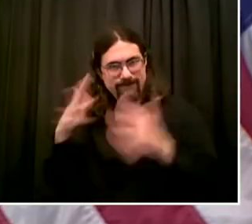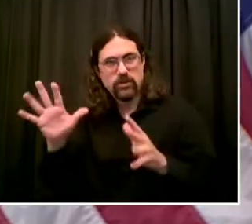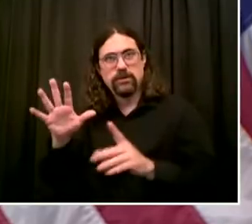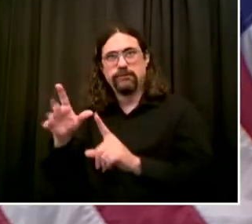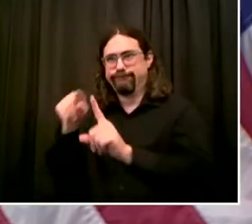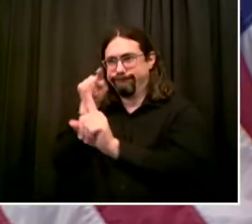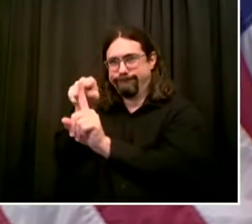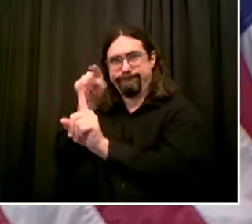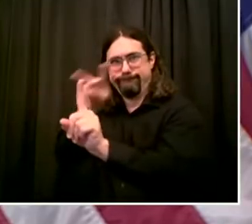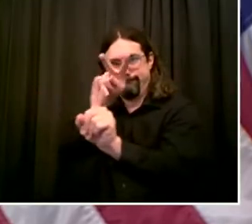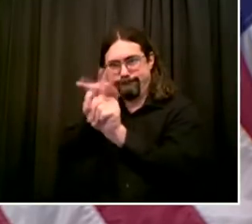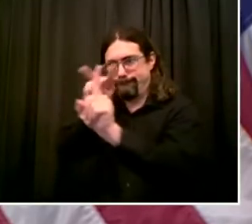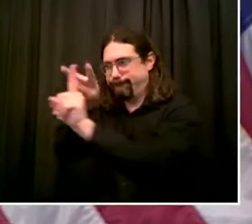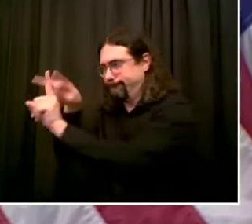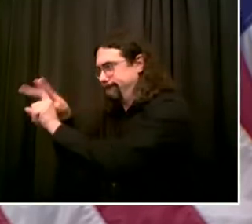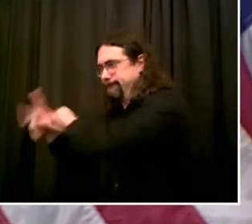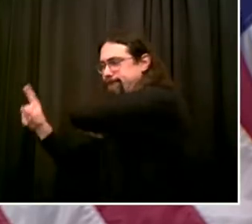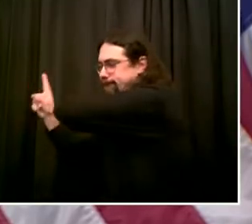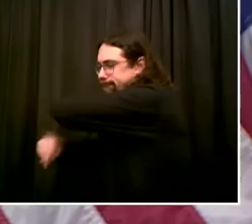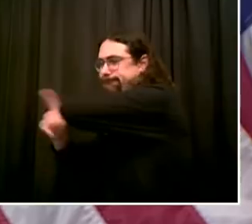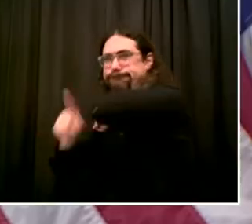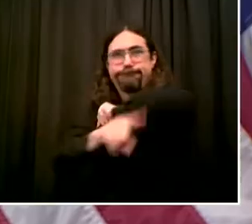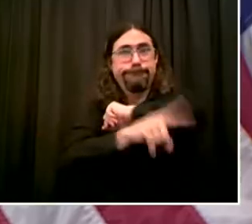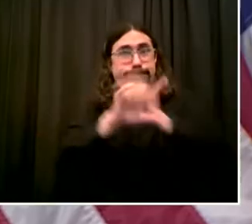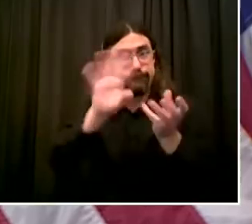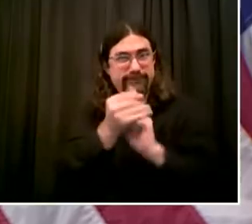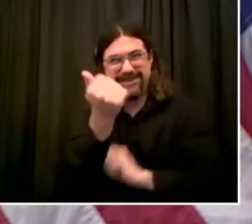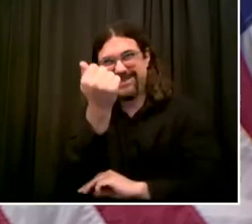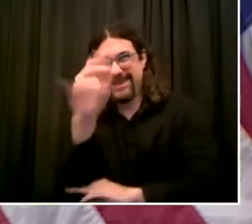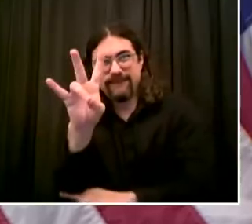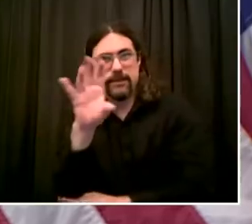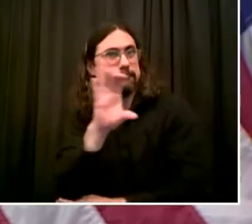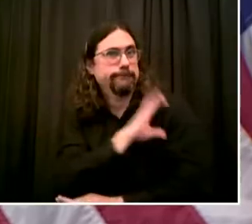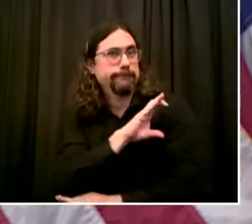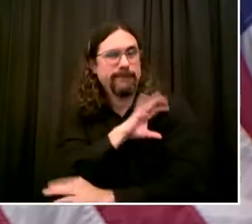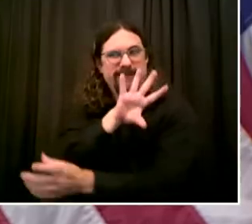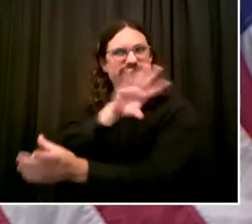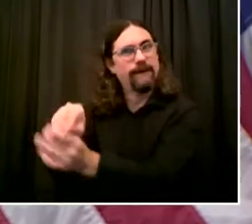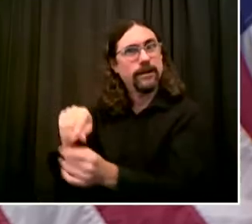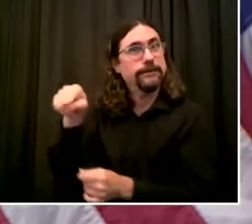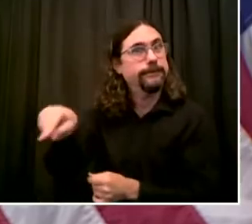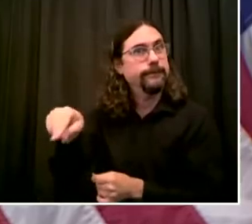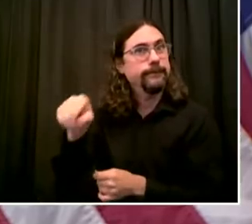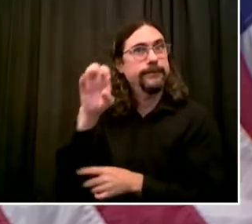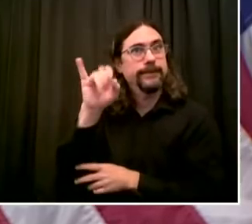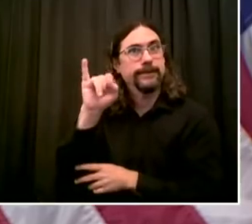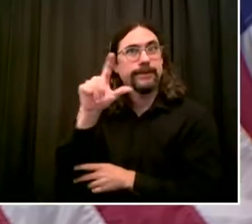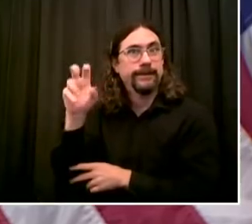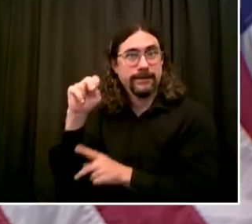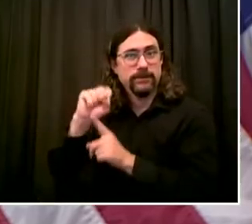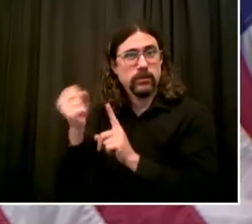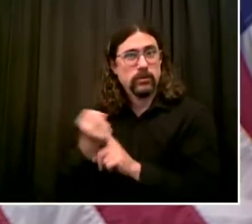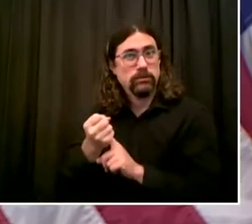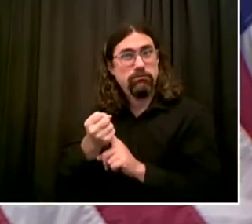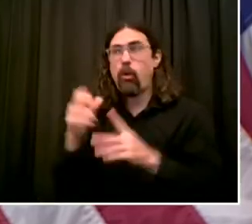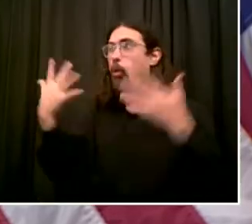WE CANNOT BRING HER BACK BUT WE CAN MAKE CHANGES SO NO ONE ELSE HAS TO GO THROUGH THAT TRAGEDY. TRHEE HAS BEEN ACCOUNTABILITY, SOMETHING CORRECTIONAL OFFICERS HAEV BEEN IDSCIPLINED OR